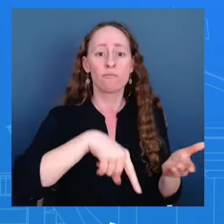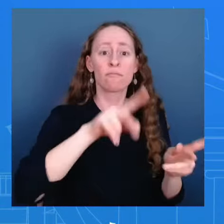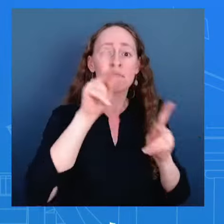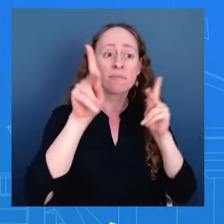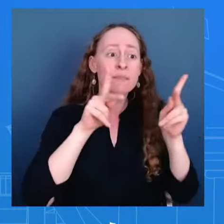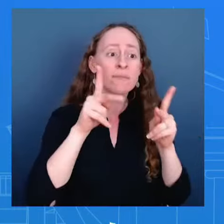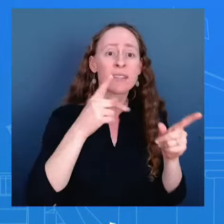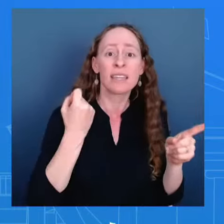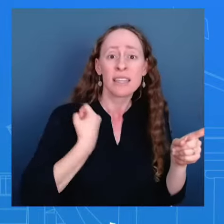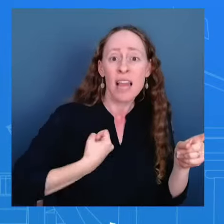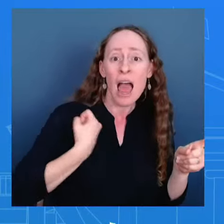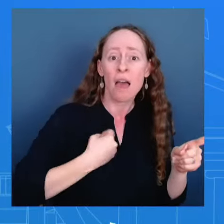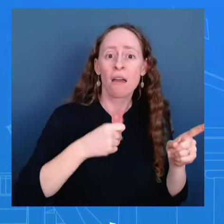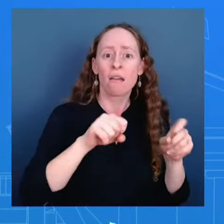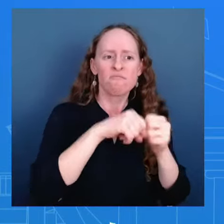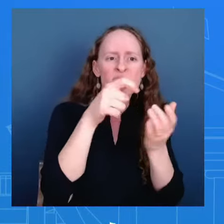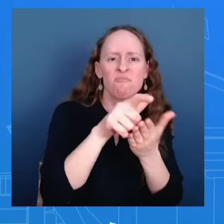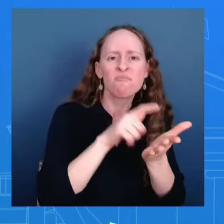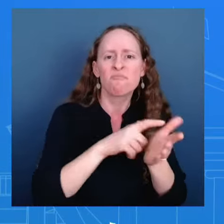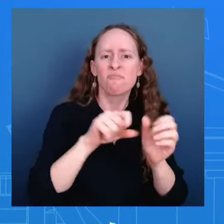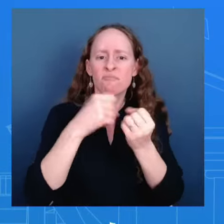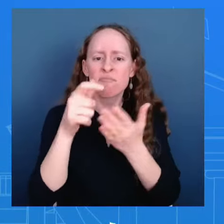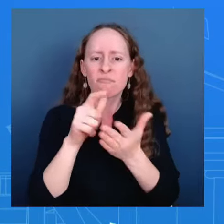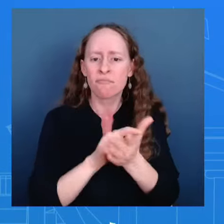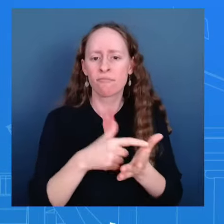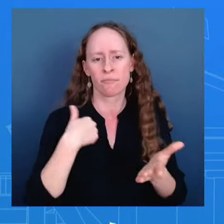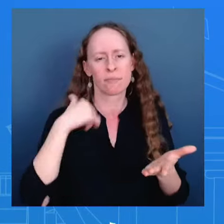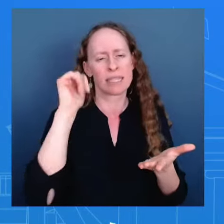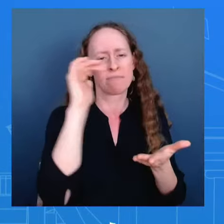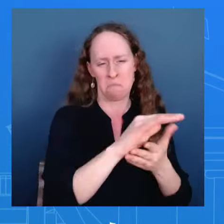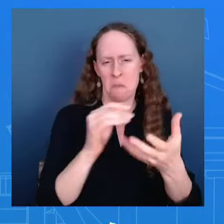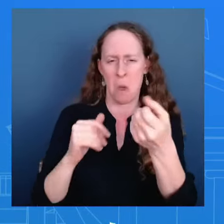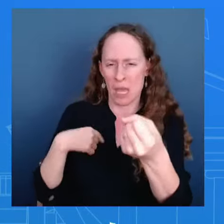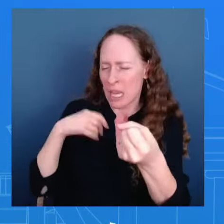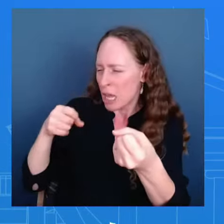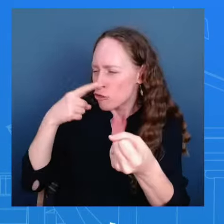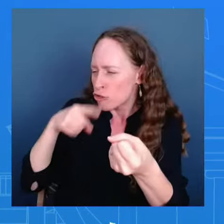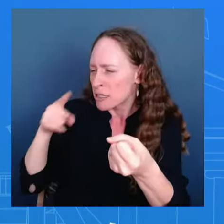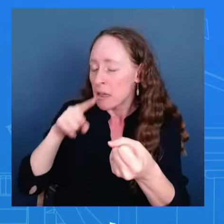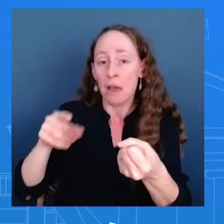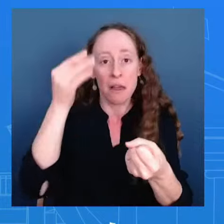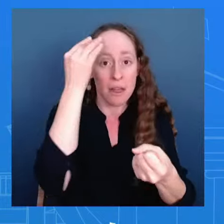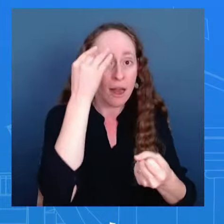but yes, we have seen a difference. The Press: Do you expect that policy to continue past the election that's upcoming here on Sunday?